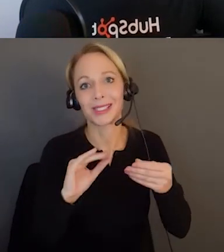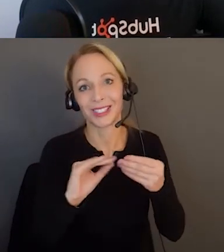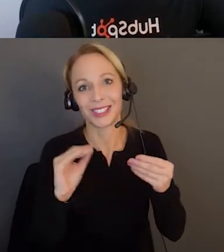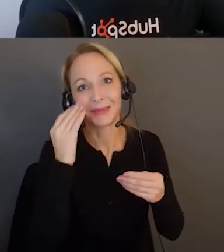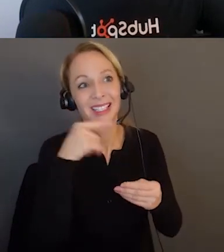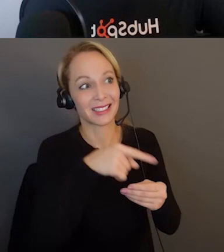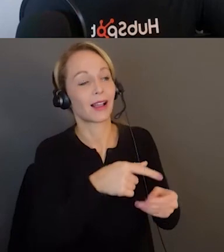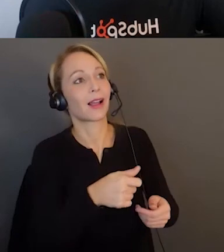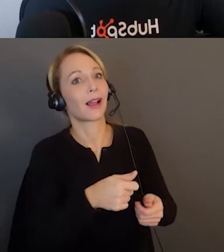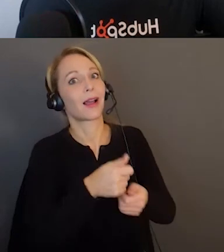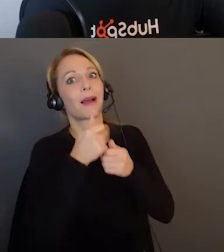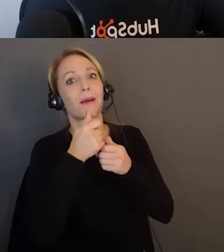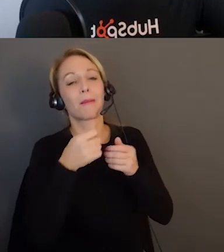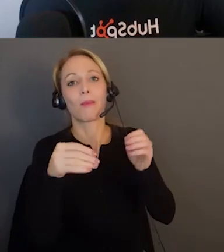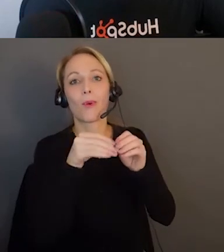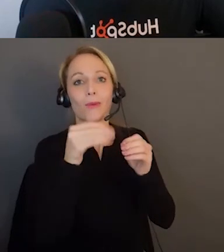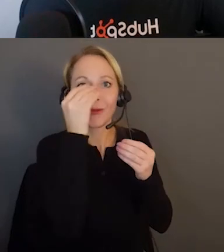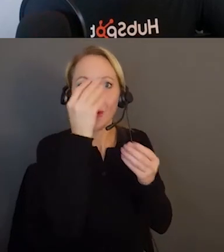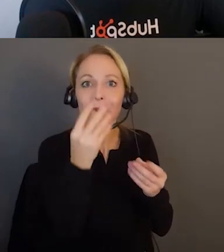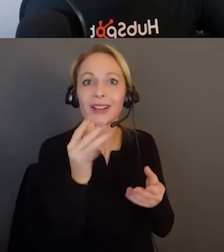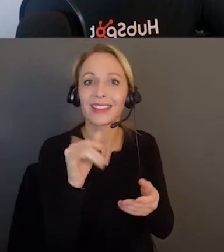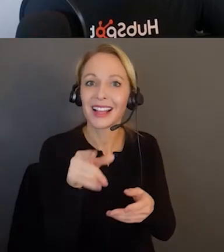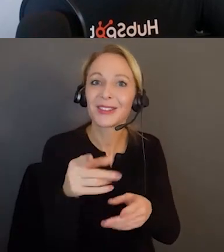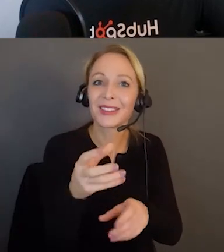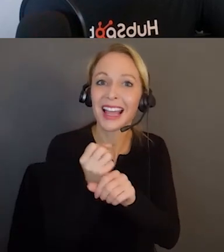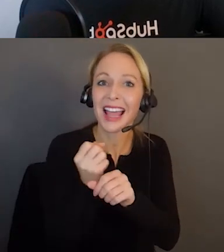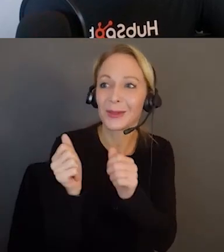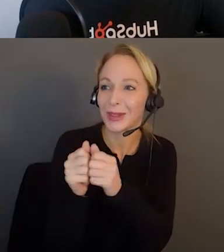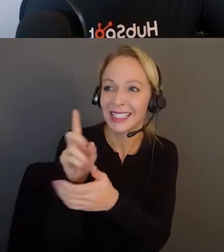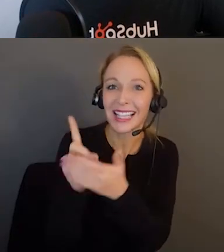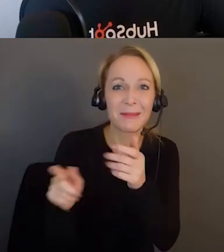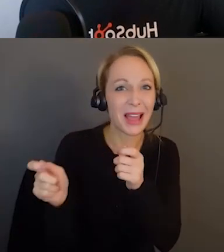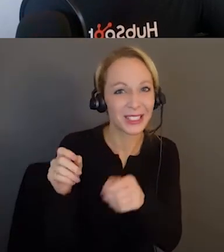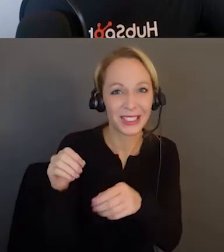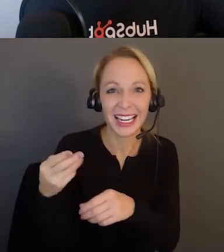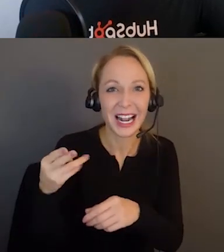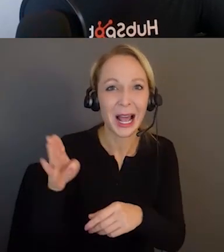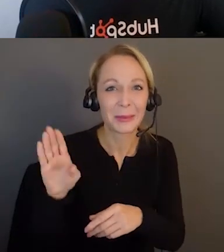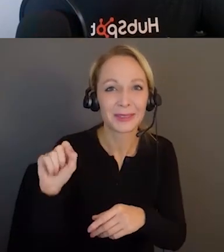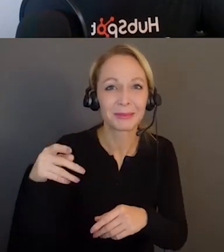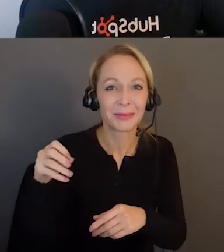MORE AFFIRMATIVES THAN YOU GET IN DESIGN MANAGER IN HubSpot.